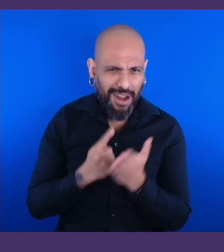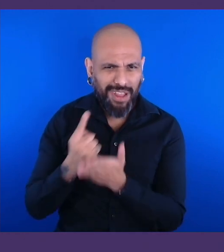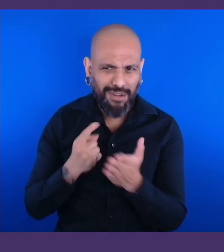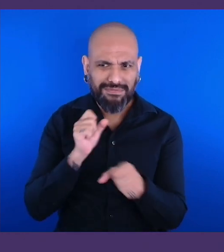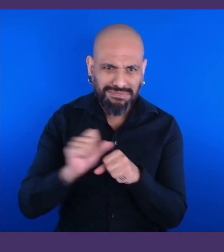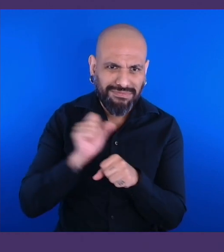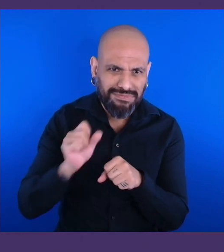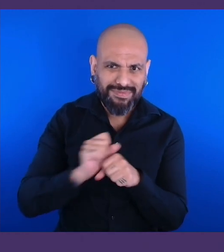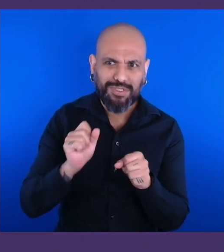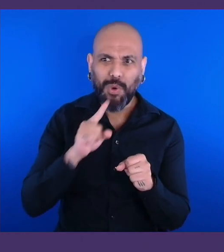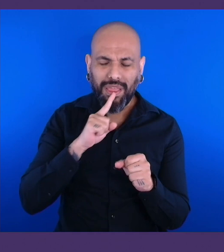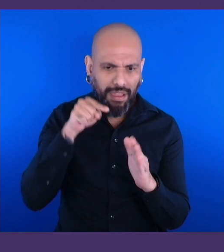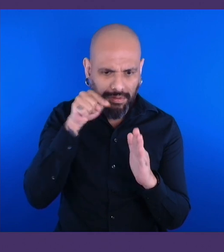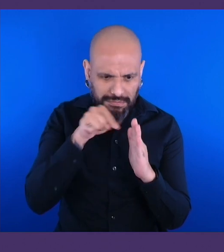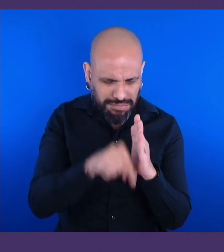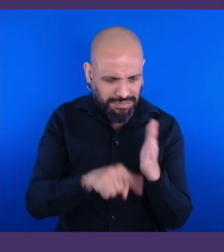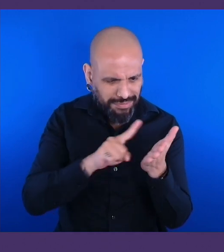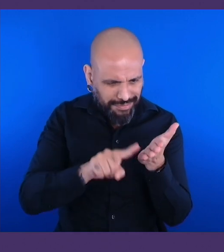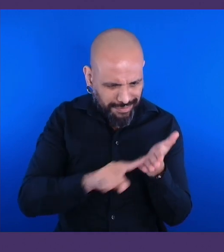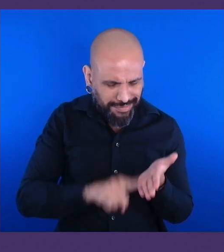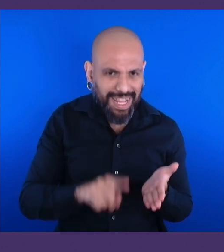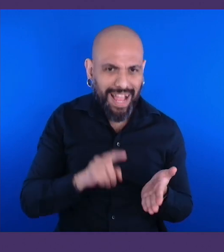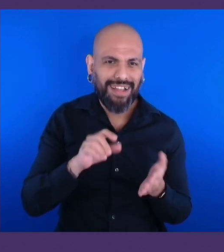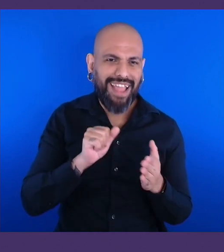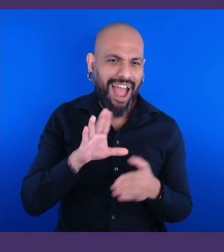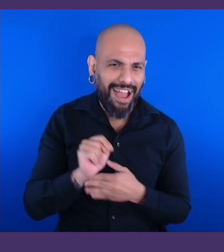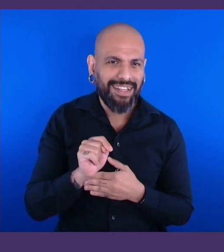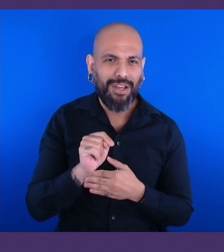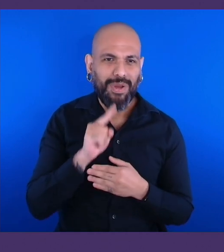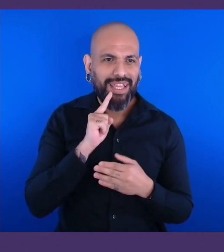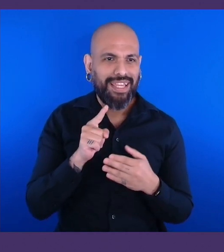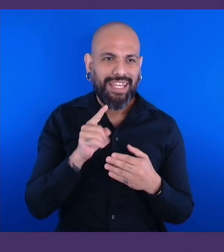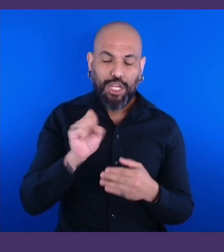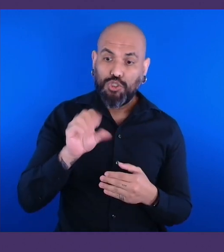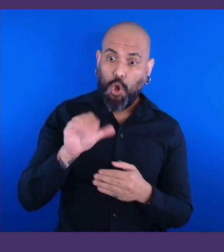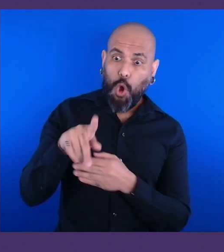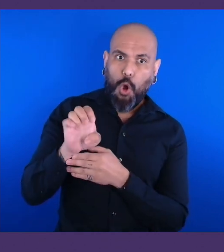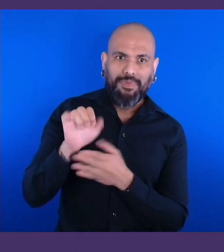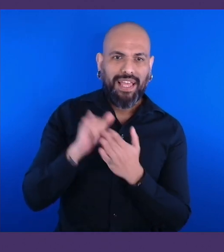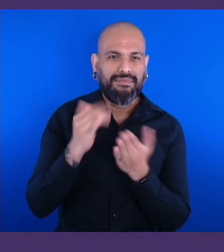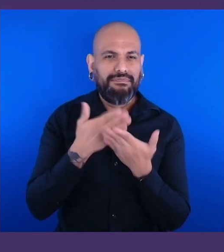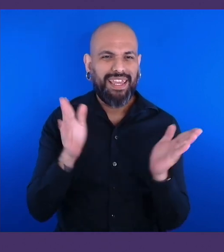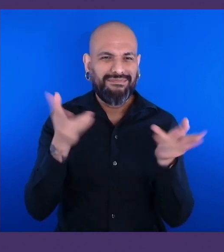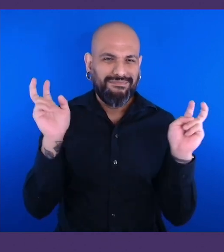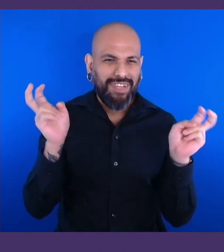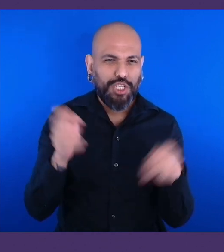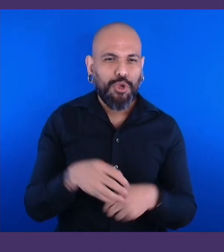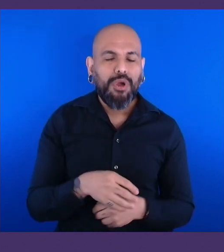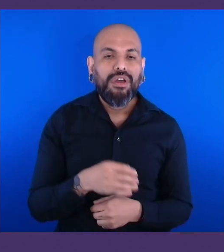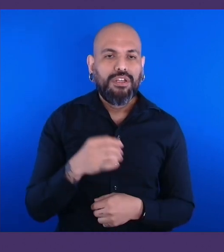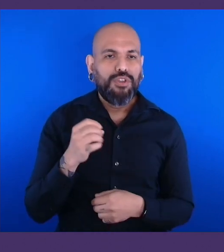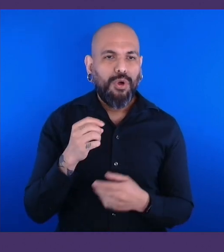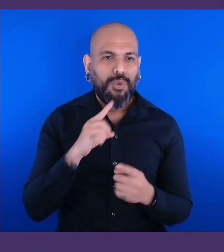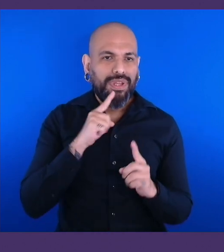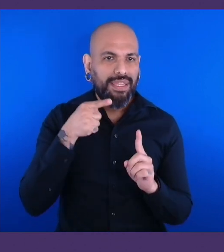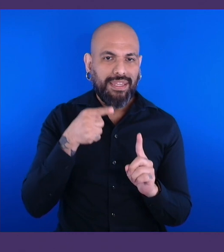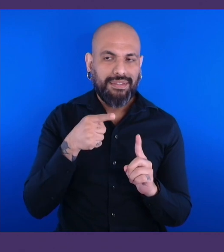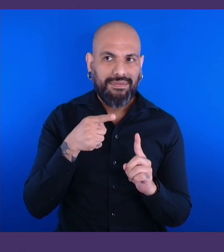and that scoping is a huge issue that's been talked about a couple times, just determining whether we are in scope. And then, you've got the whole requirements